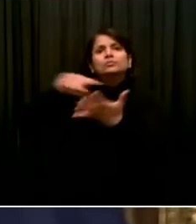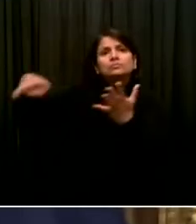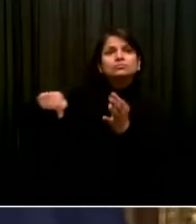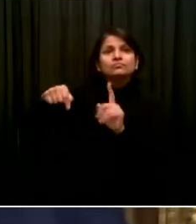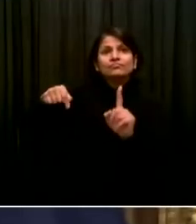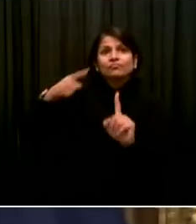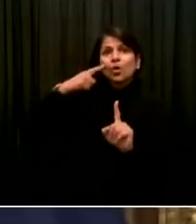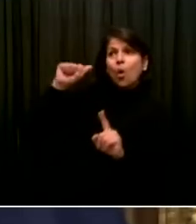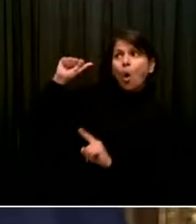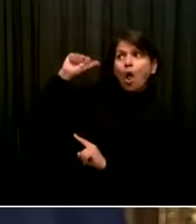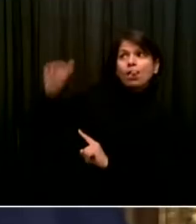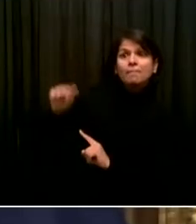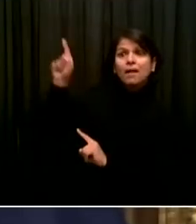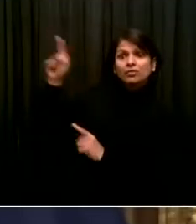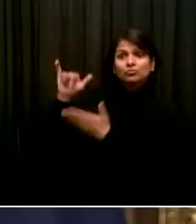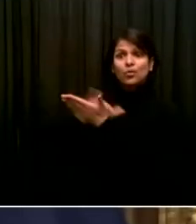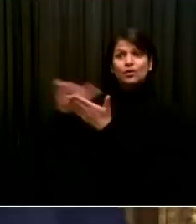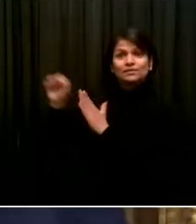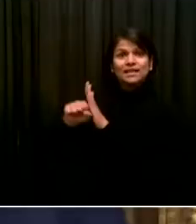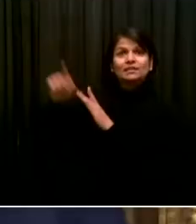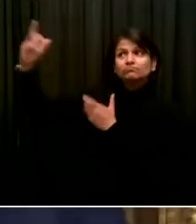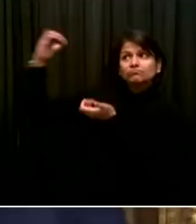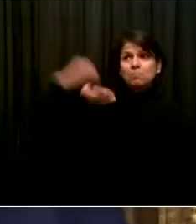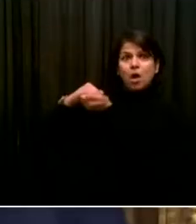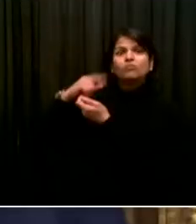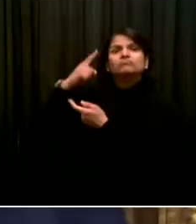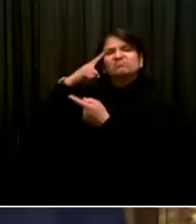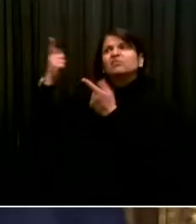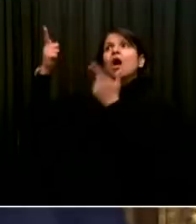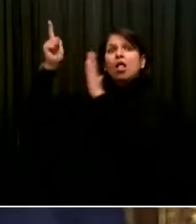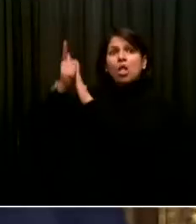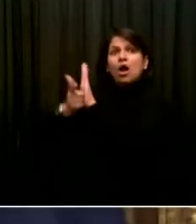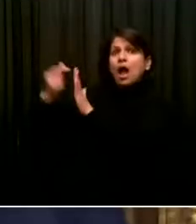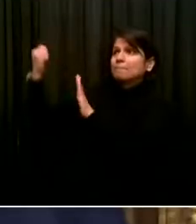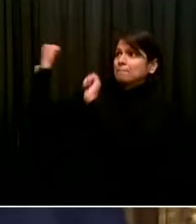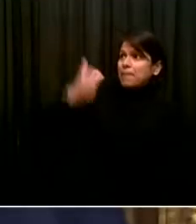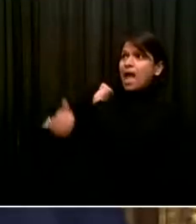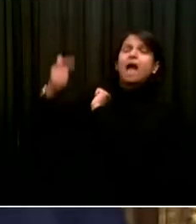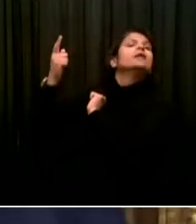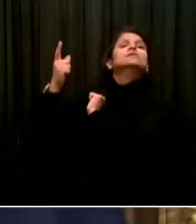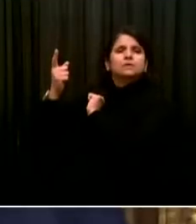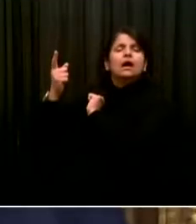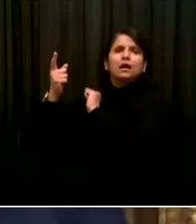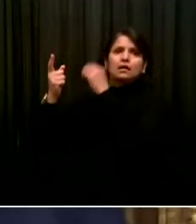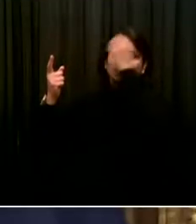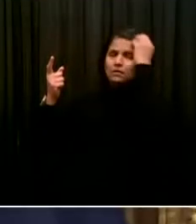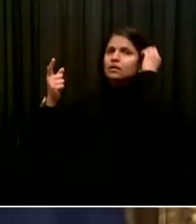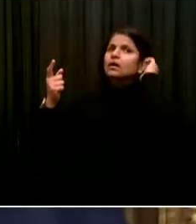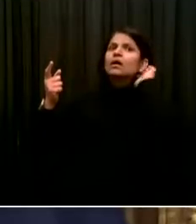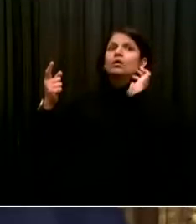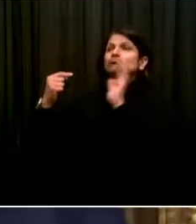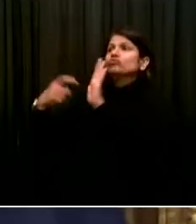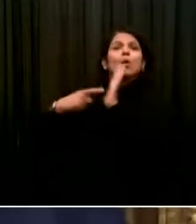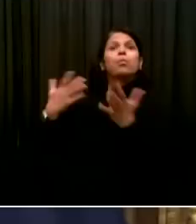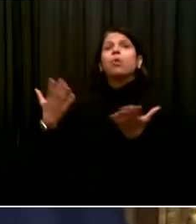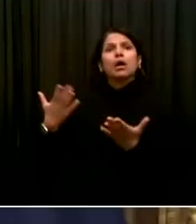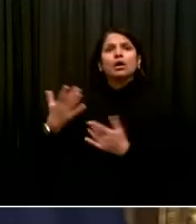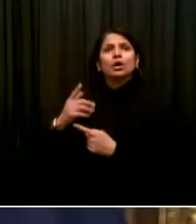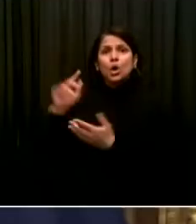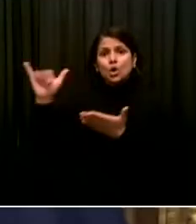WE WILL WK OR WITH OUR PANERTRS IN ALBANYLA, BOR AND TRADES TO PS ASCOMMUNITY HIRING LEGISLATION TO